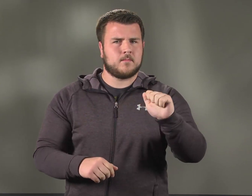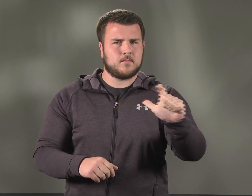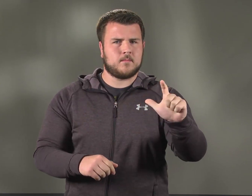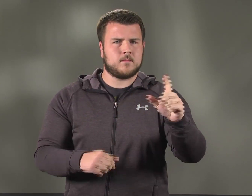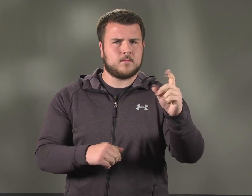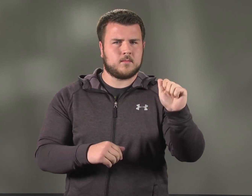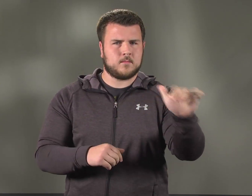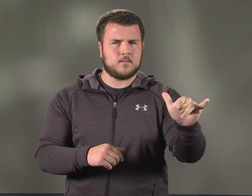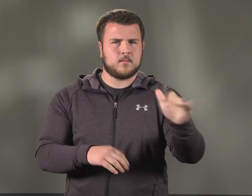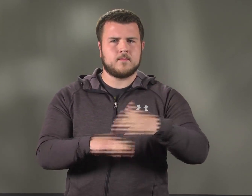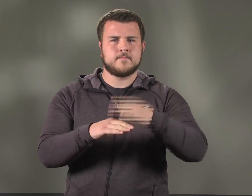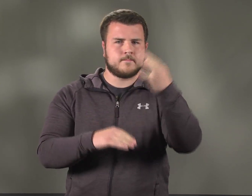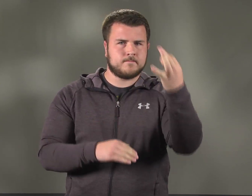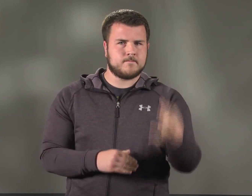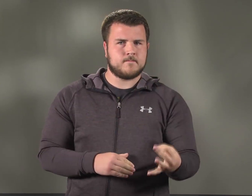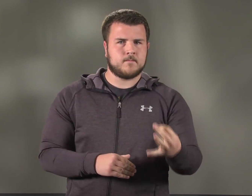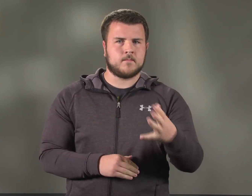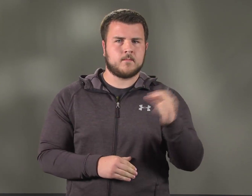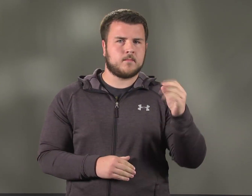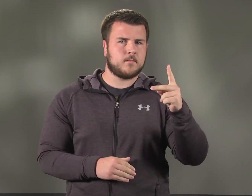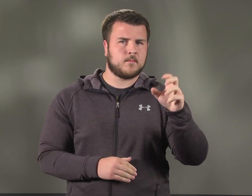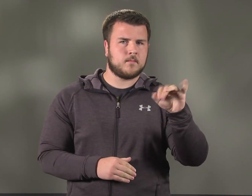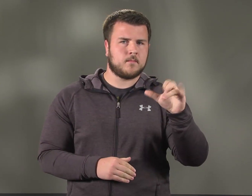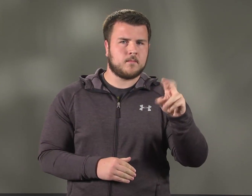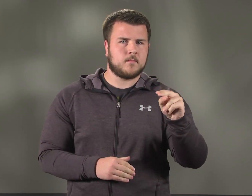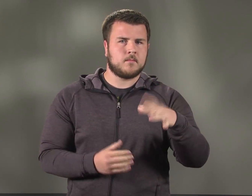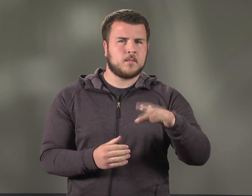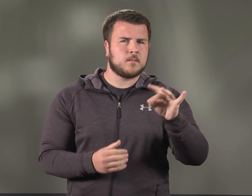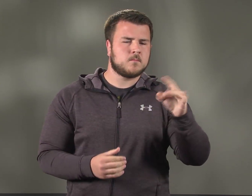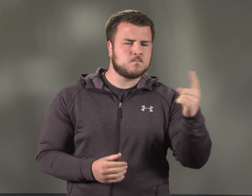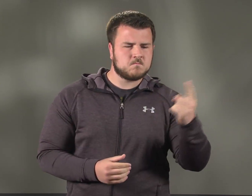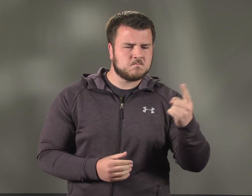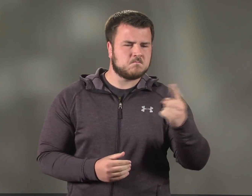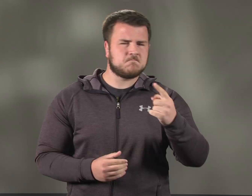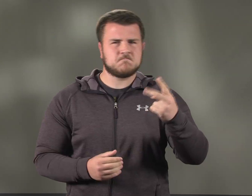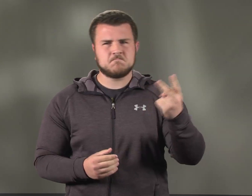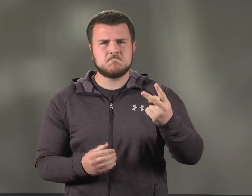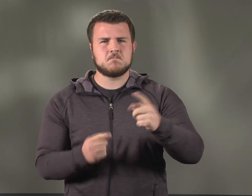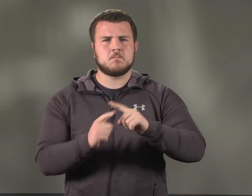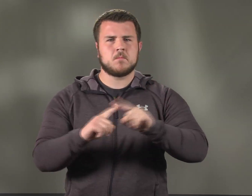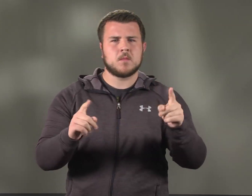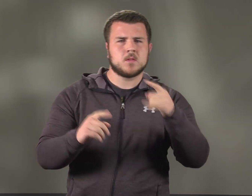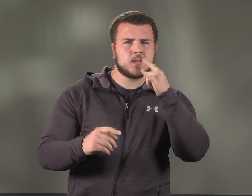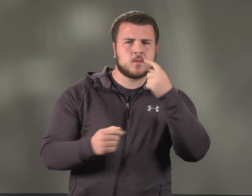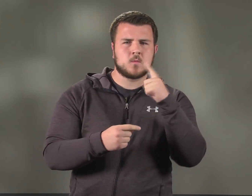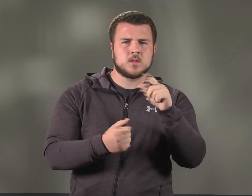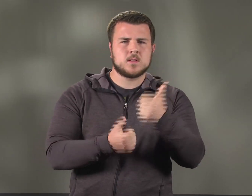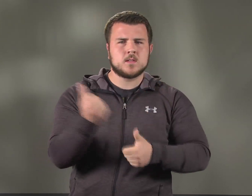His teacher set up a pal day on Fridays and Kevin picked one or two different kids each week